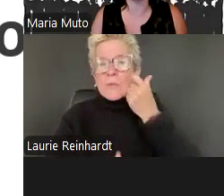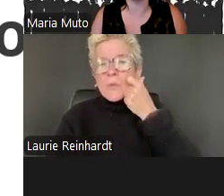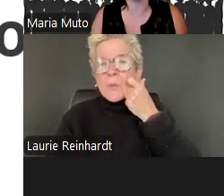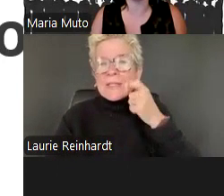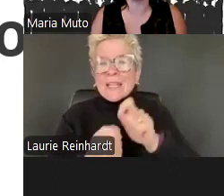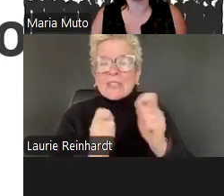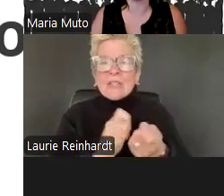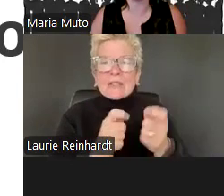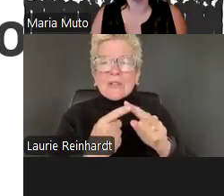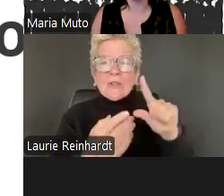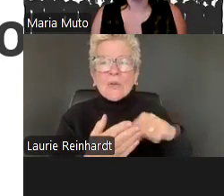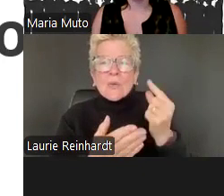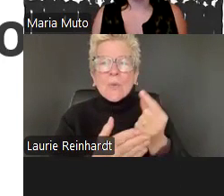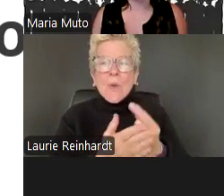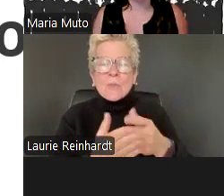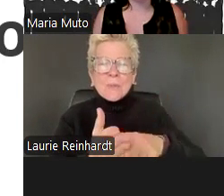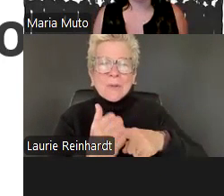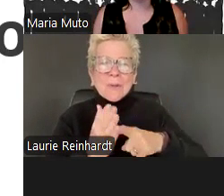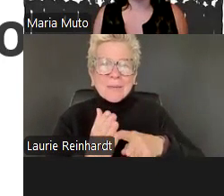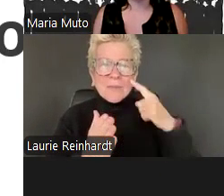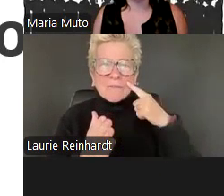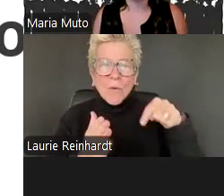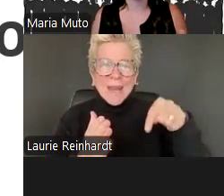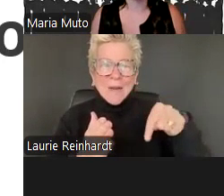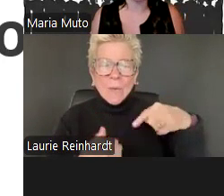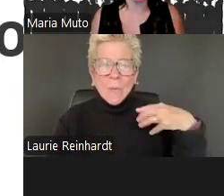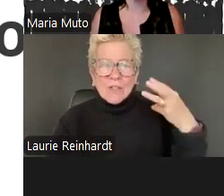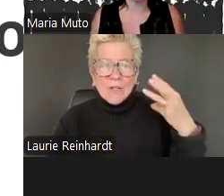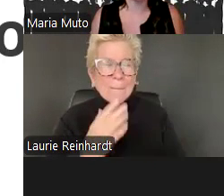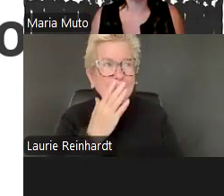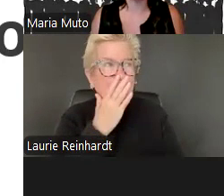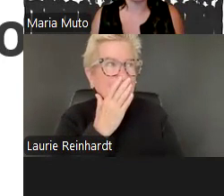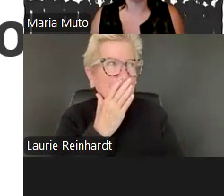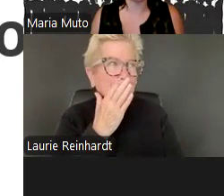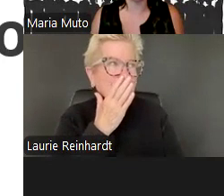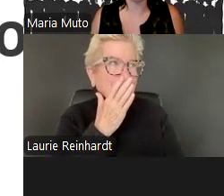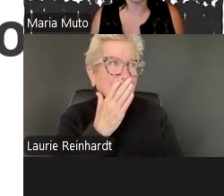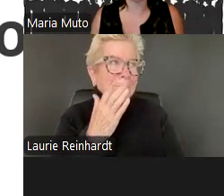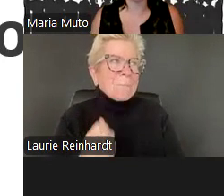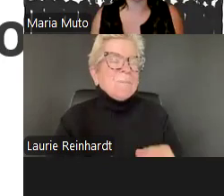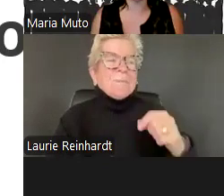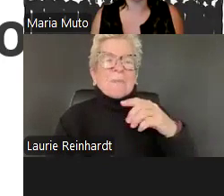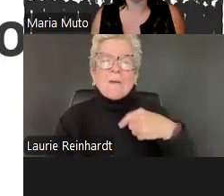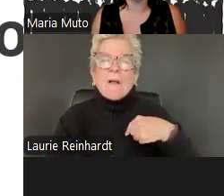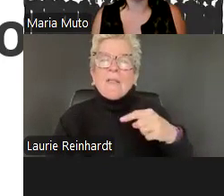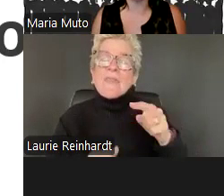in Washington state. Our state has shifted away from that testing requirement where the